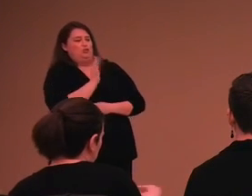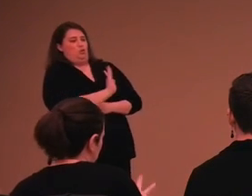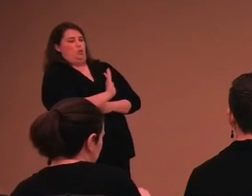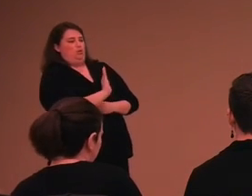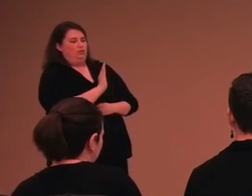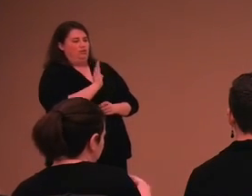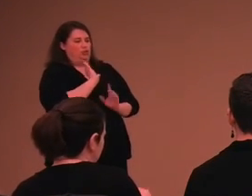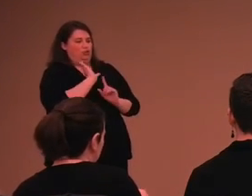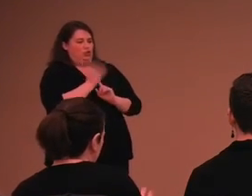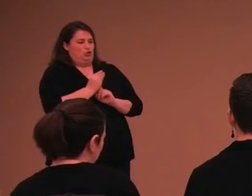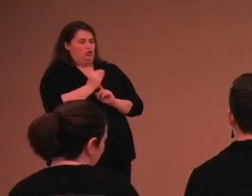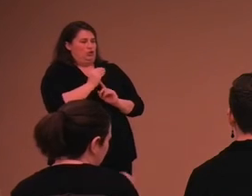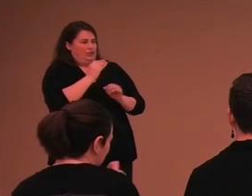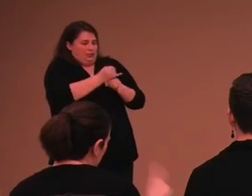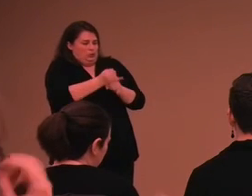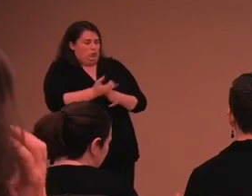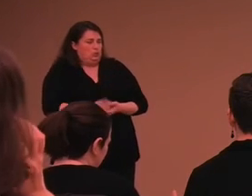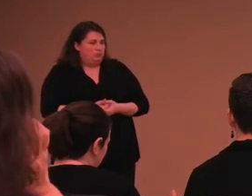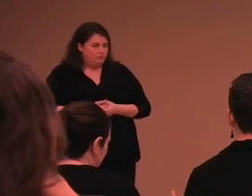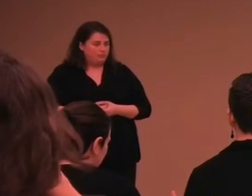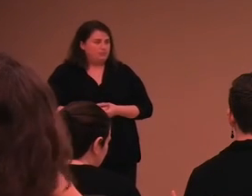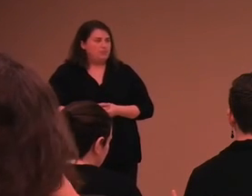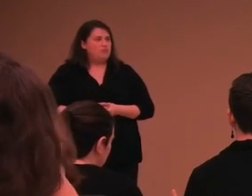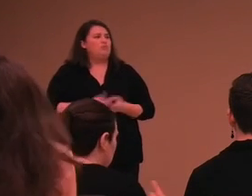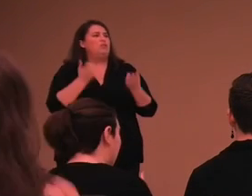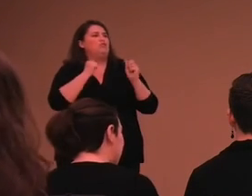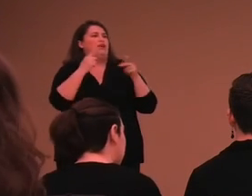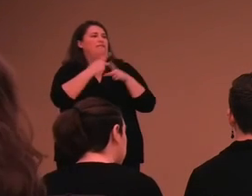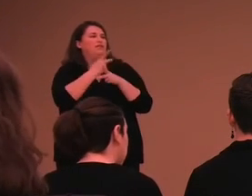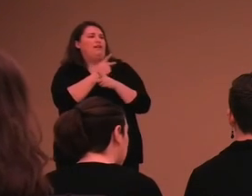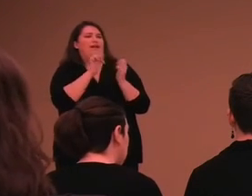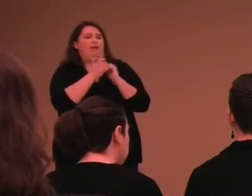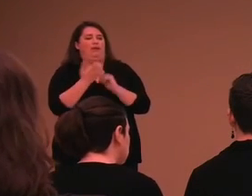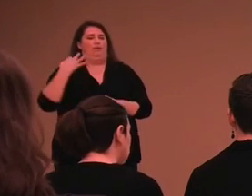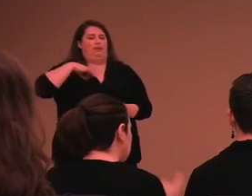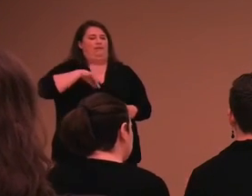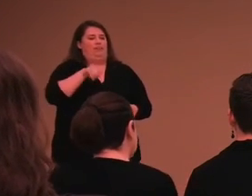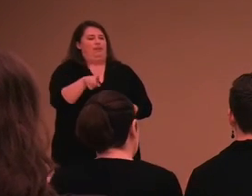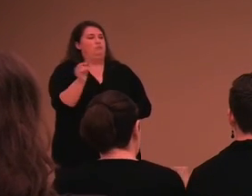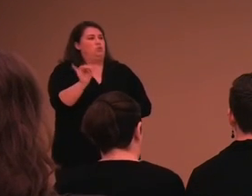Try to figure out ways to make it worth their while maybe if you're going to have a meeting